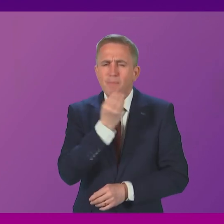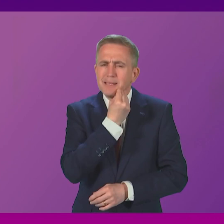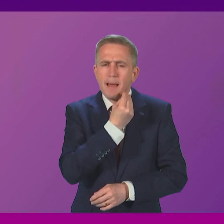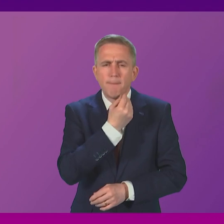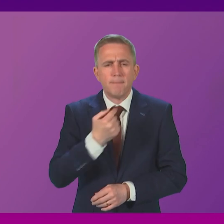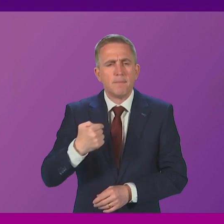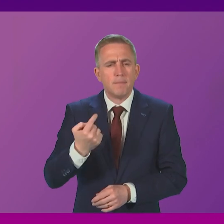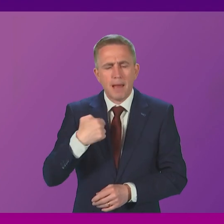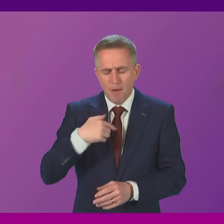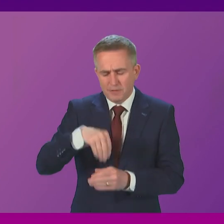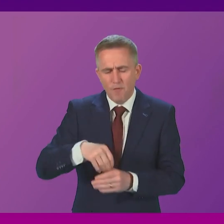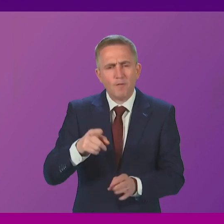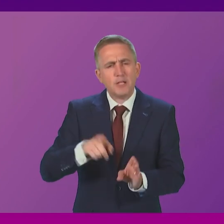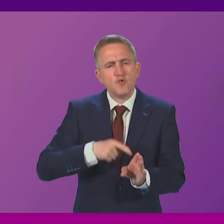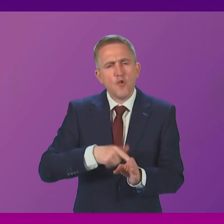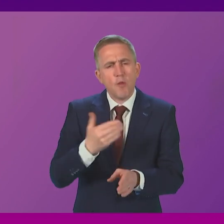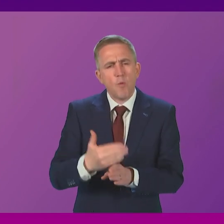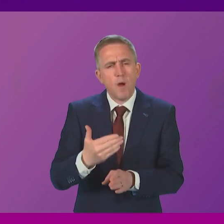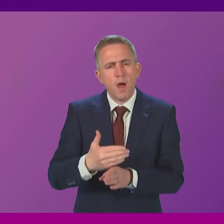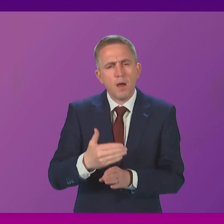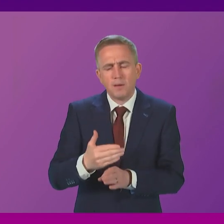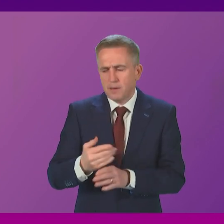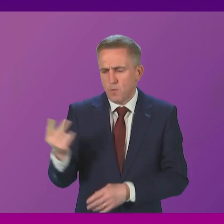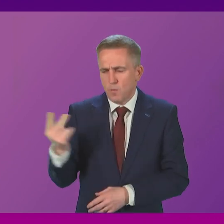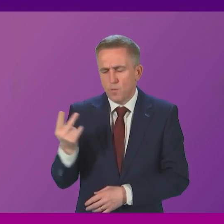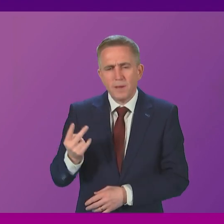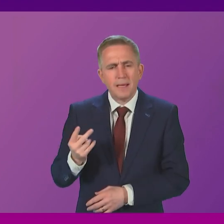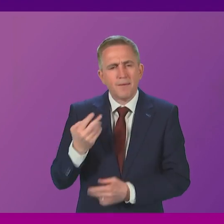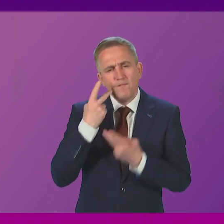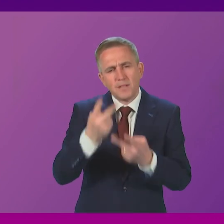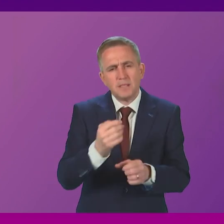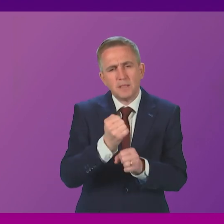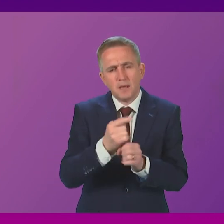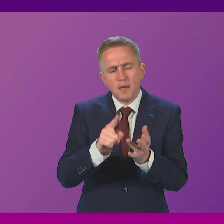work. I took him on a community shift in Govan.